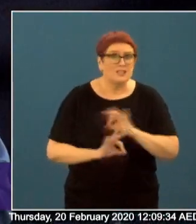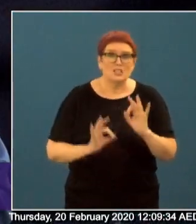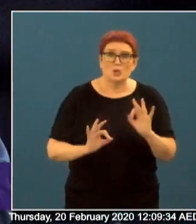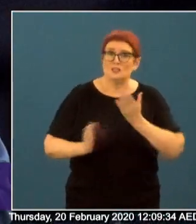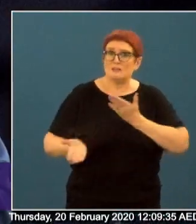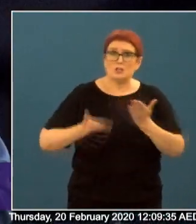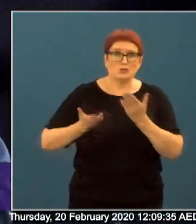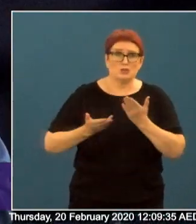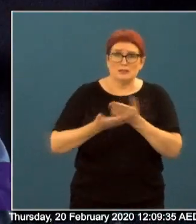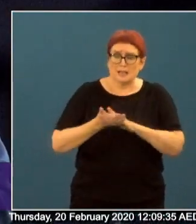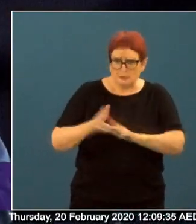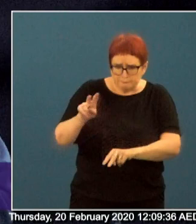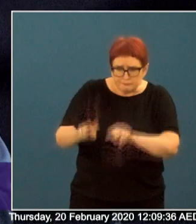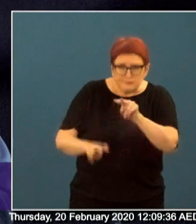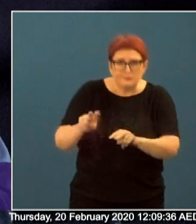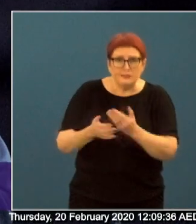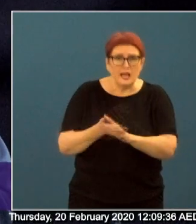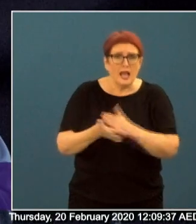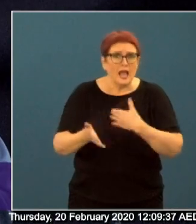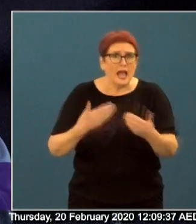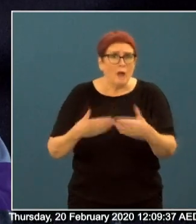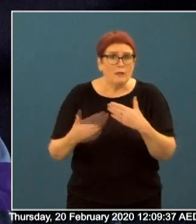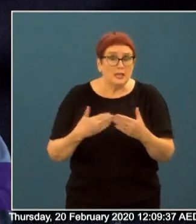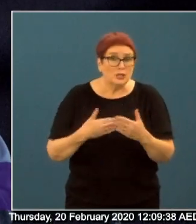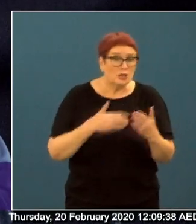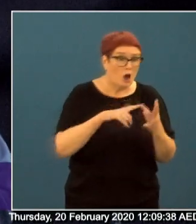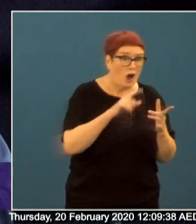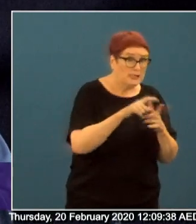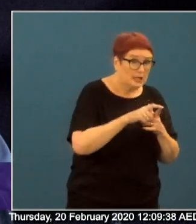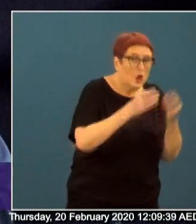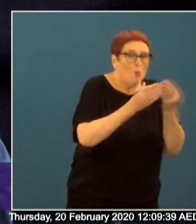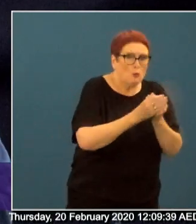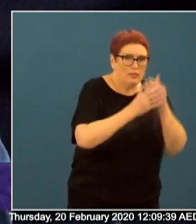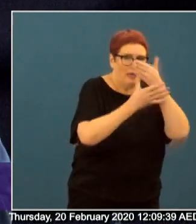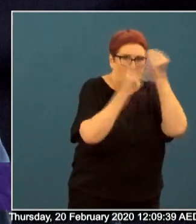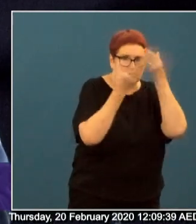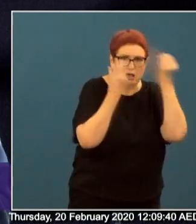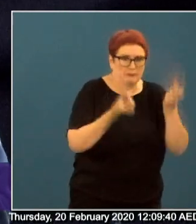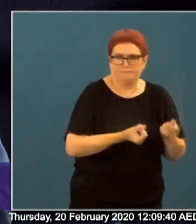for assessment or management of dementia in people with intellectual disability that I'm aware of in Australia. Professor Trollor,